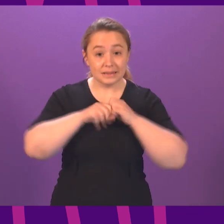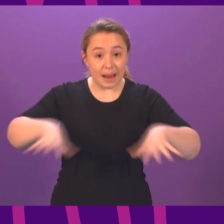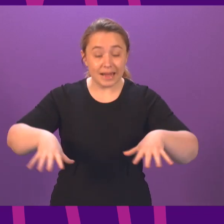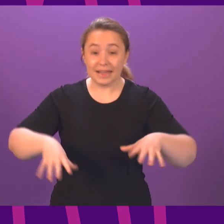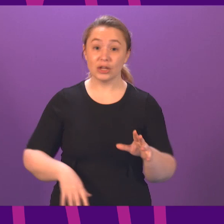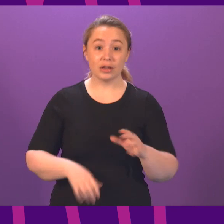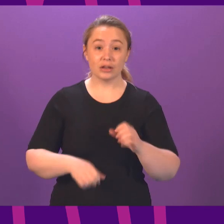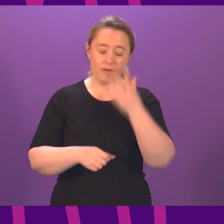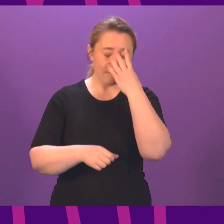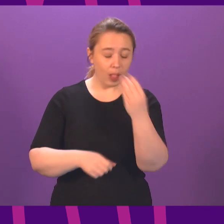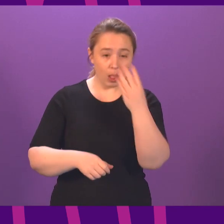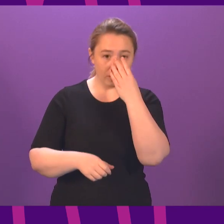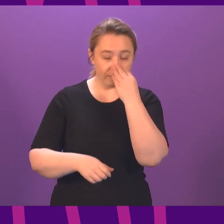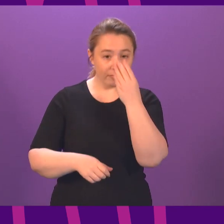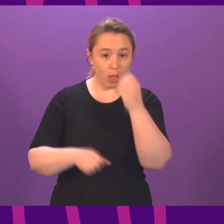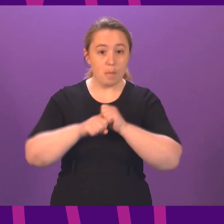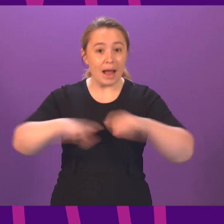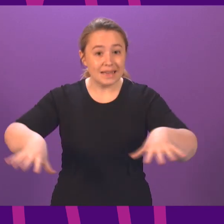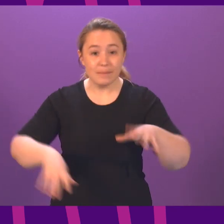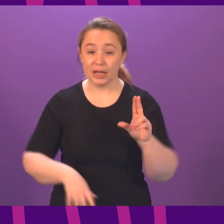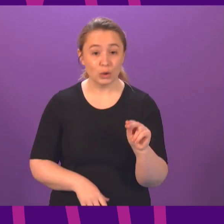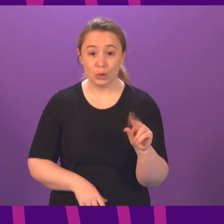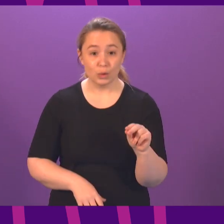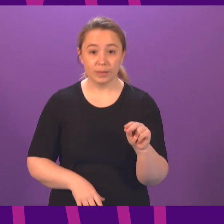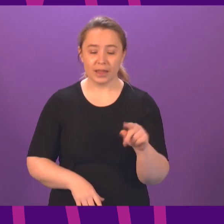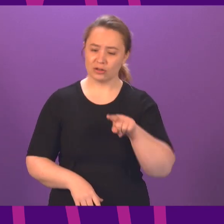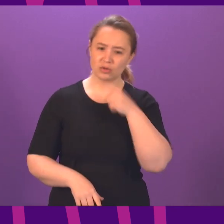Jackie Baillie says that we should have anticipated a pandemic. Almost on my first day, and certainly